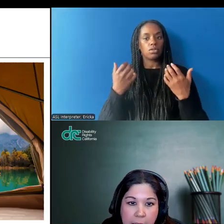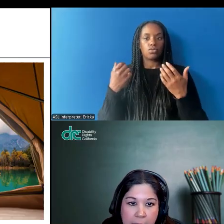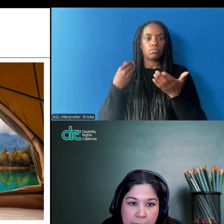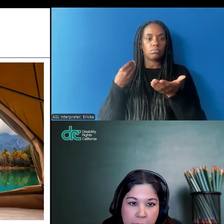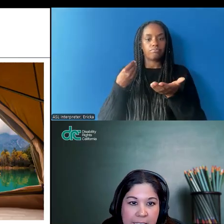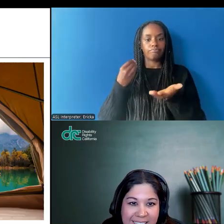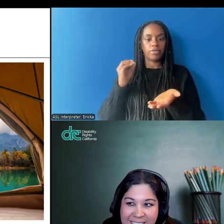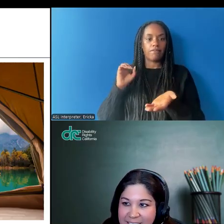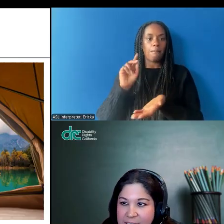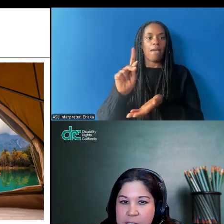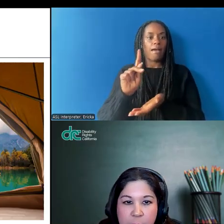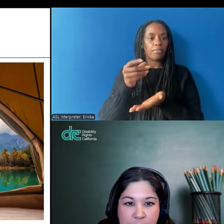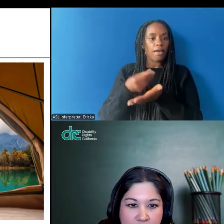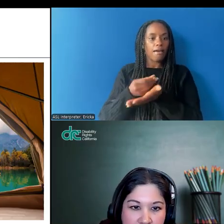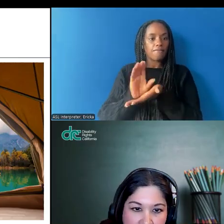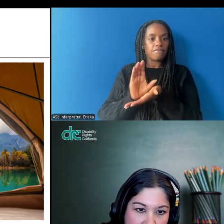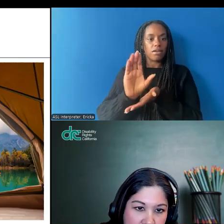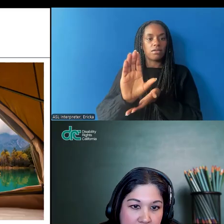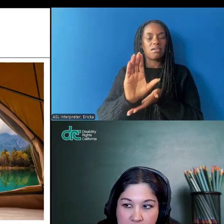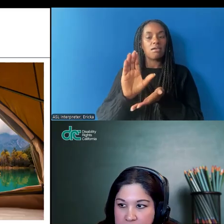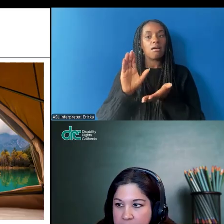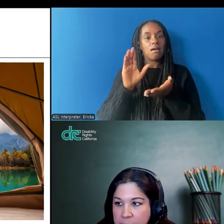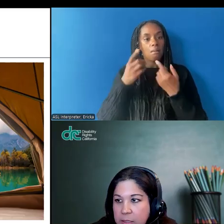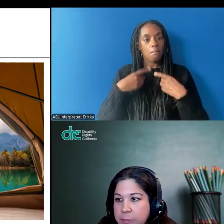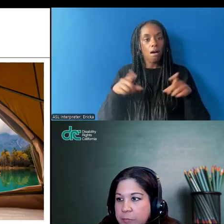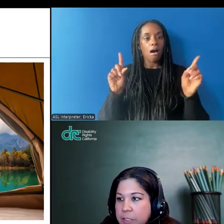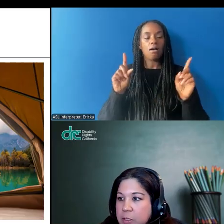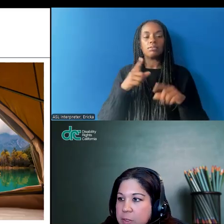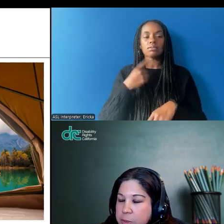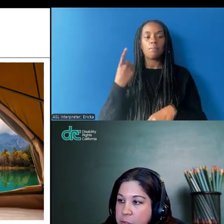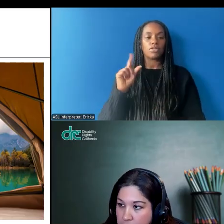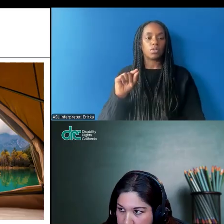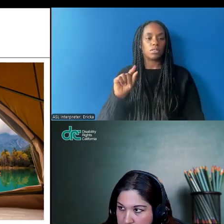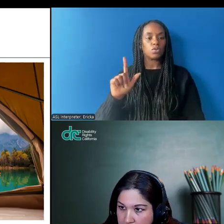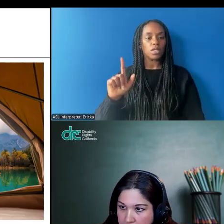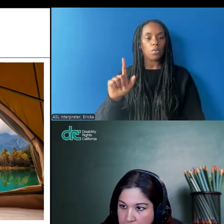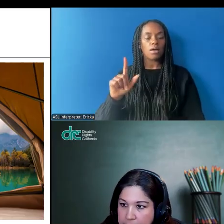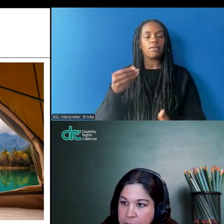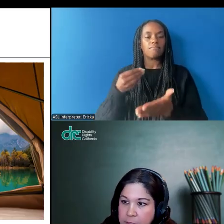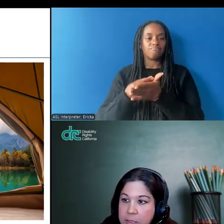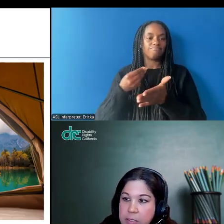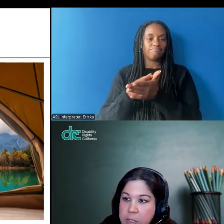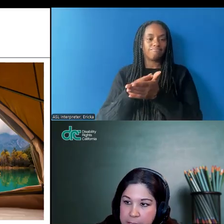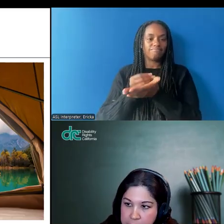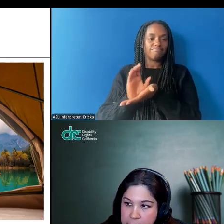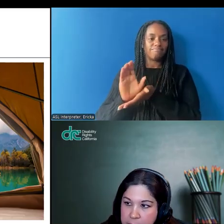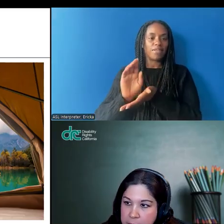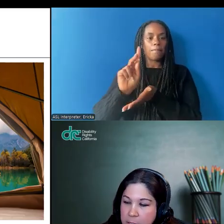And finally, in the summer of 2021, funding was restored by lifting the suspension.